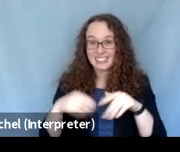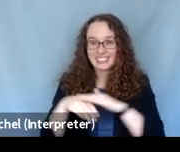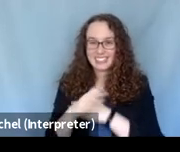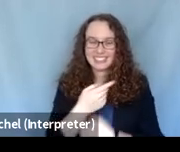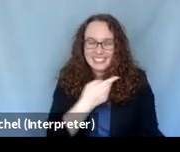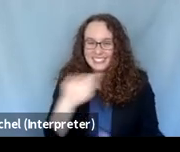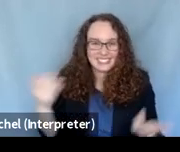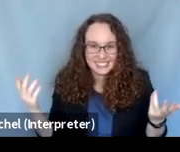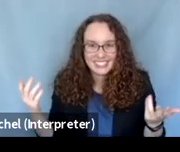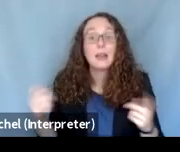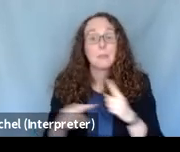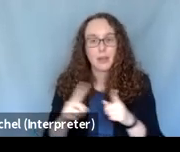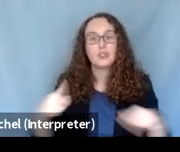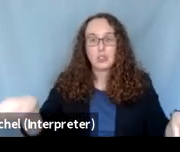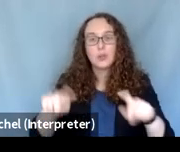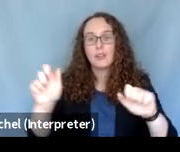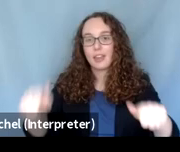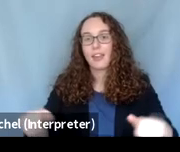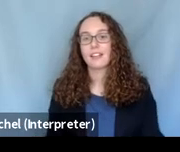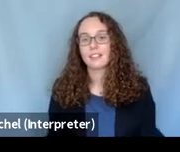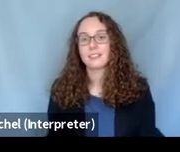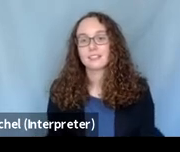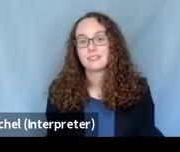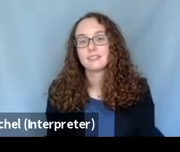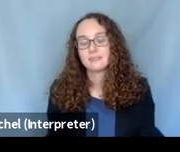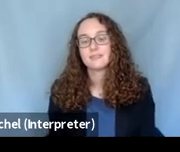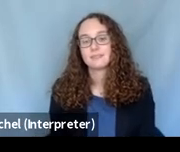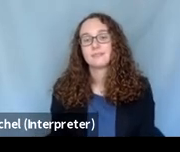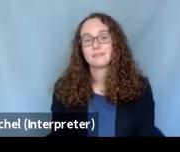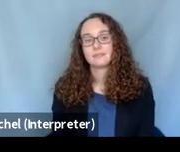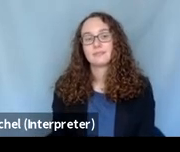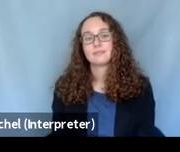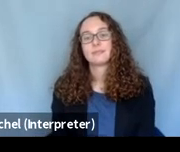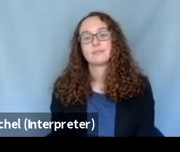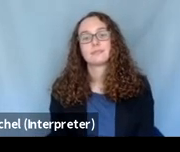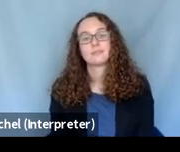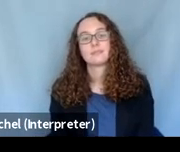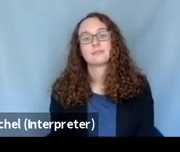can definitely get into it, this is this is our website and it looks like